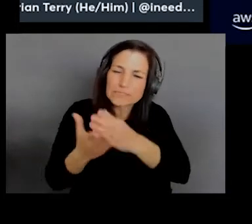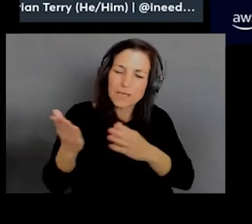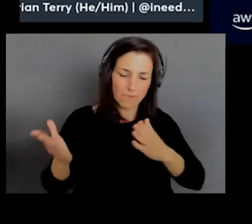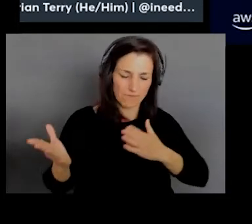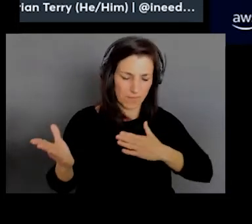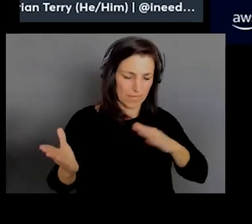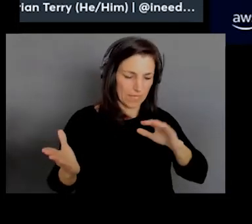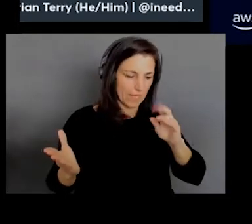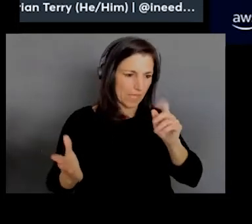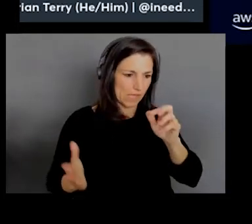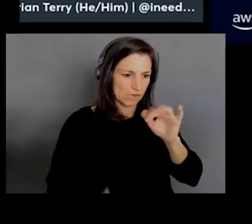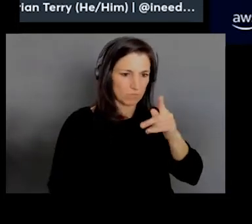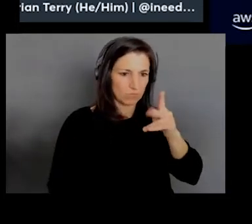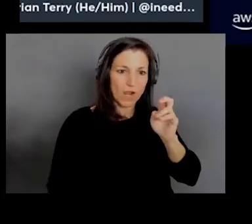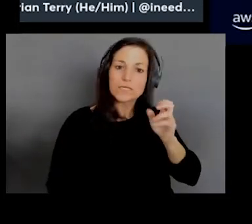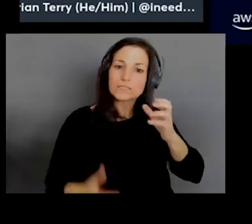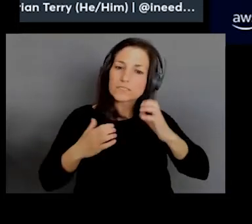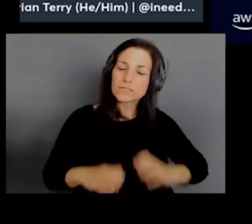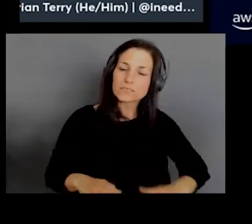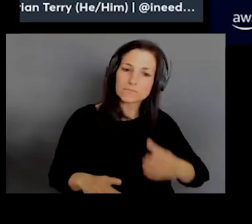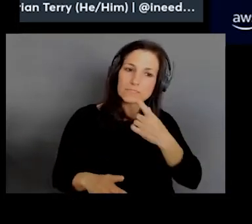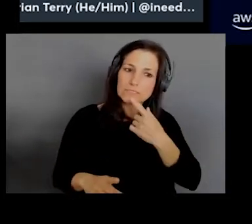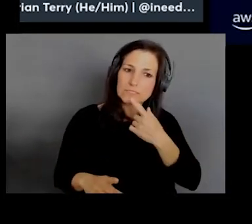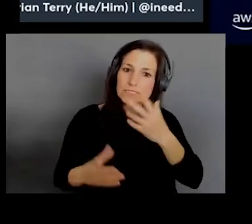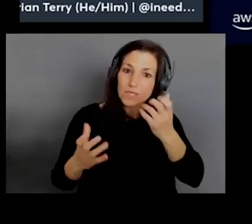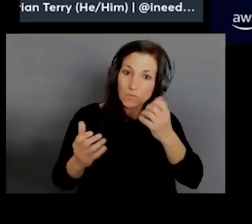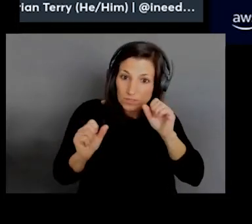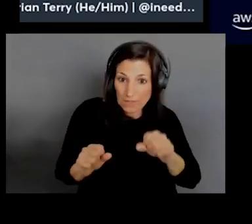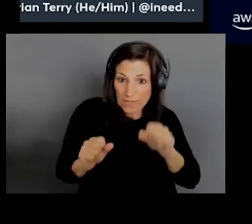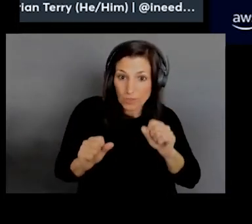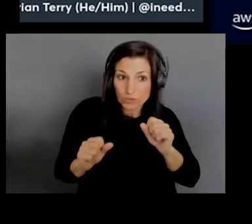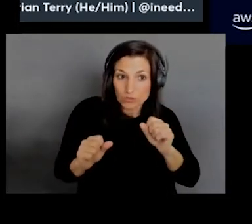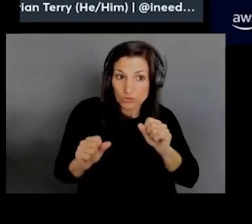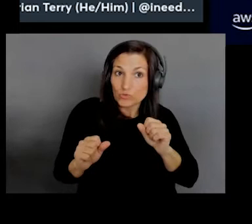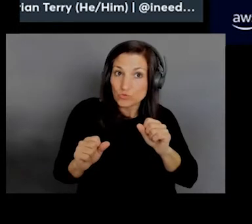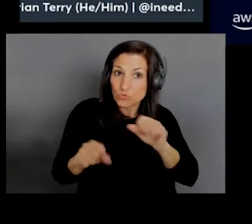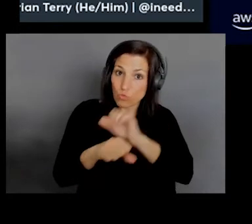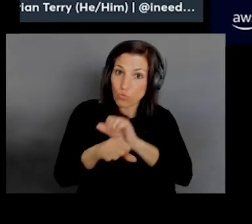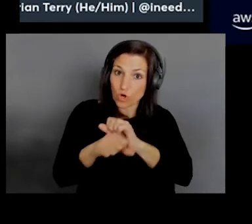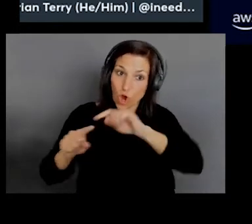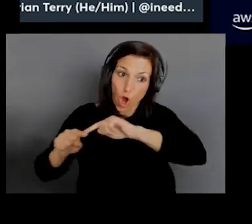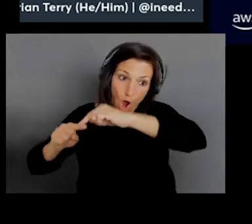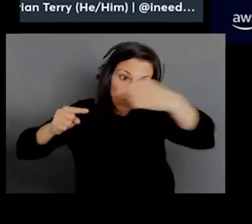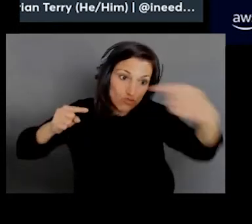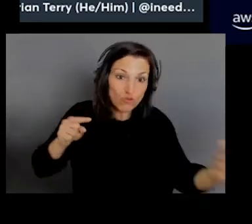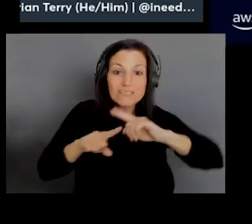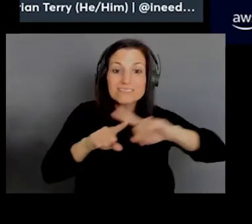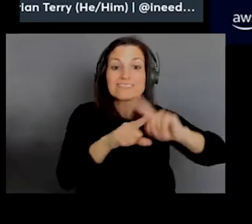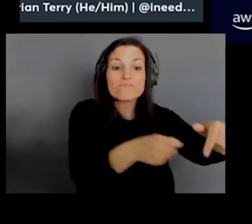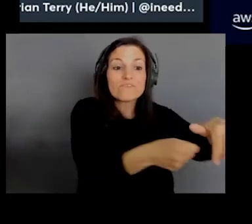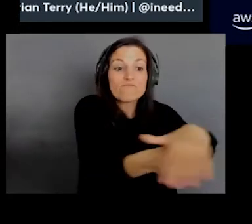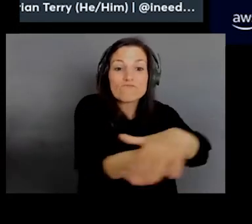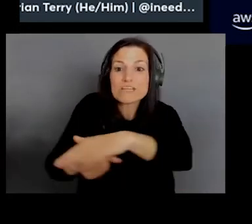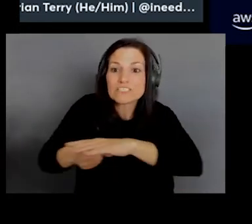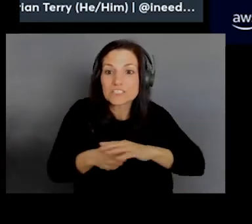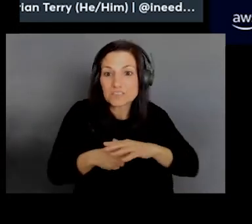I want to be all tolerant and resilient across regions. So I wanna think about maybe I'm gonna be in US-East-1 and also maybe in US-West-2 as well.